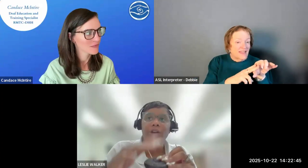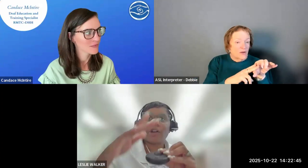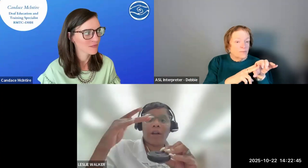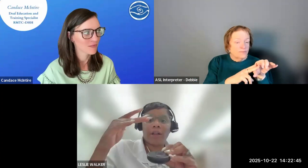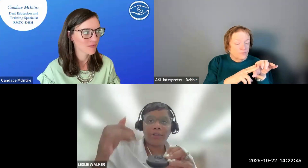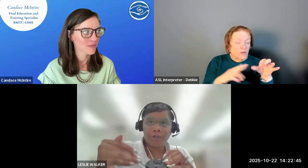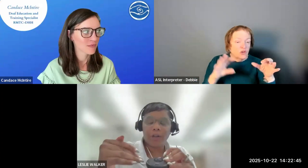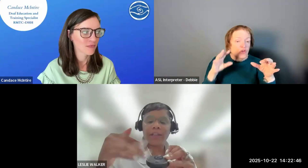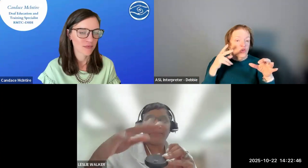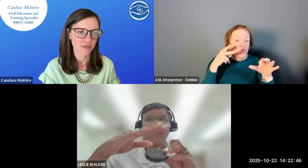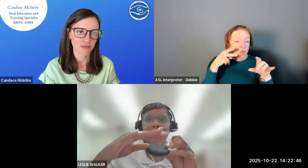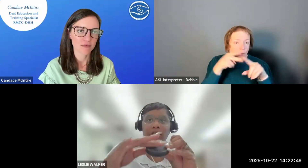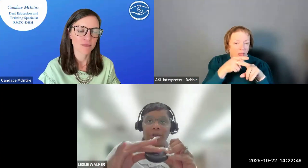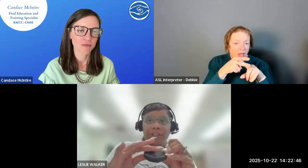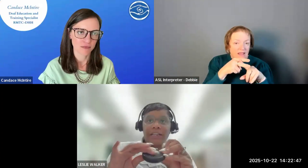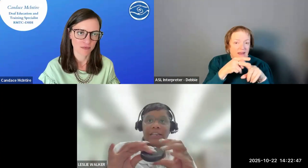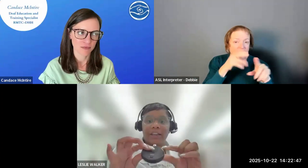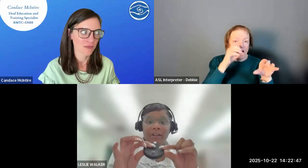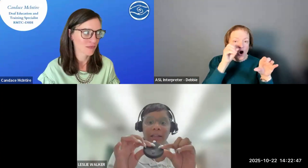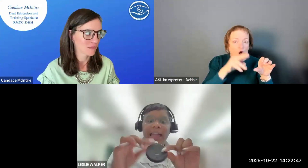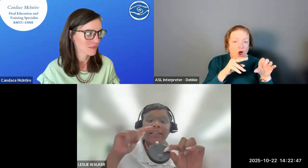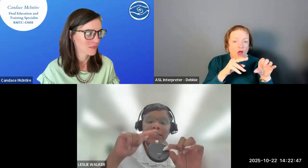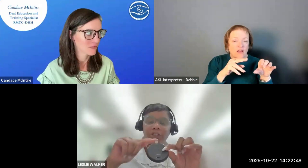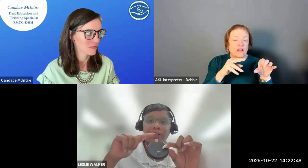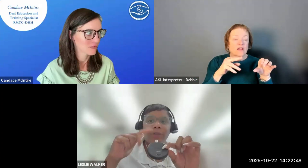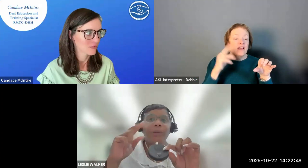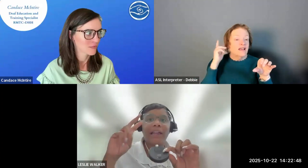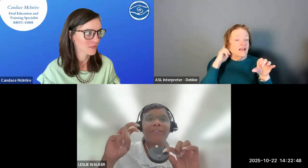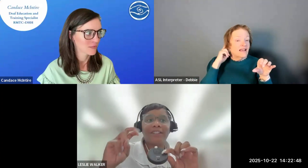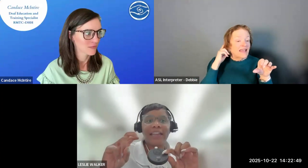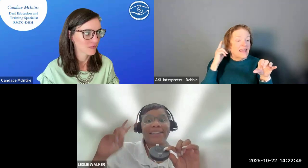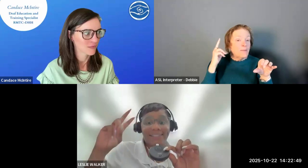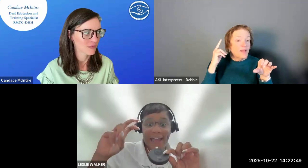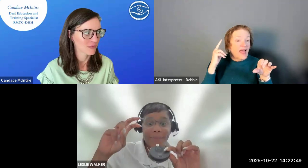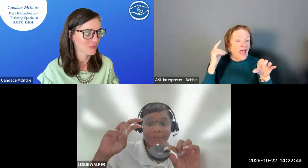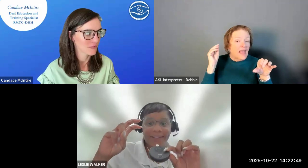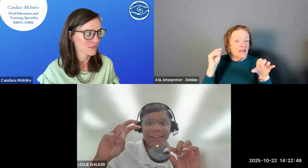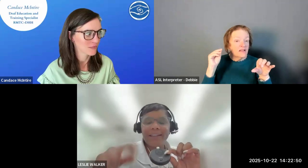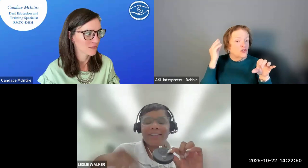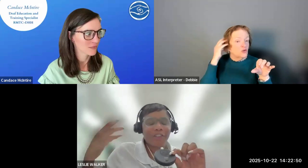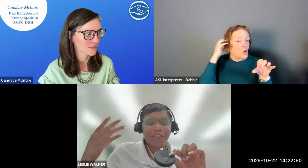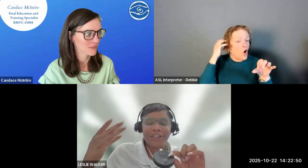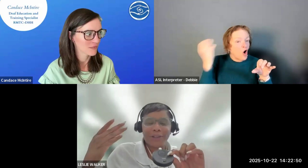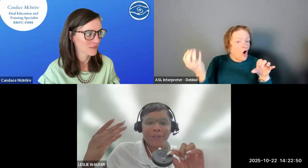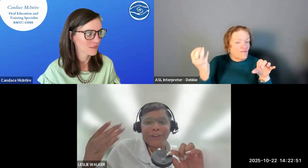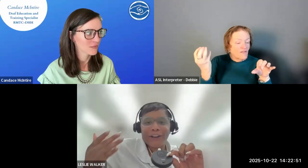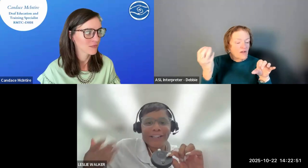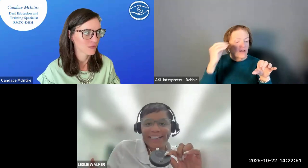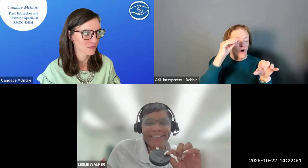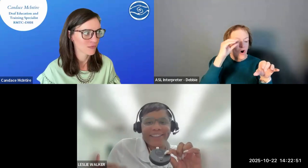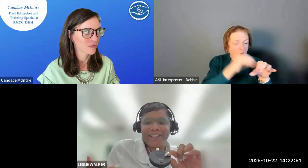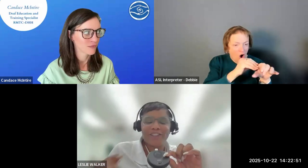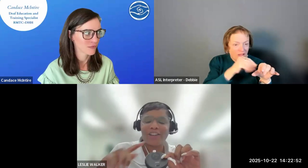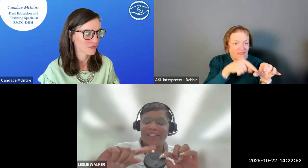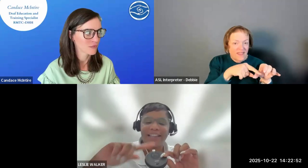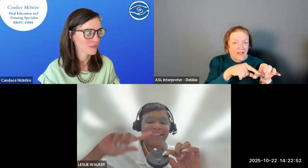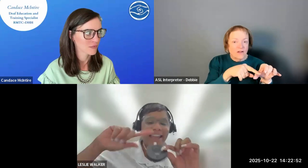you turn it on, you turn the implant on, you sit it here, and it literally we love to say it zaps. It's just easier for our kids and our teachers to understand